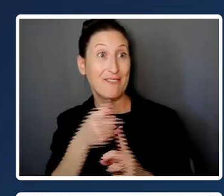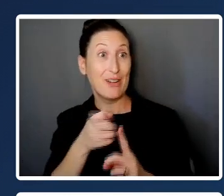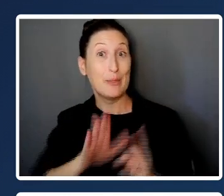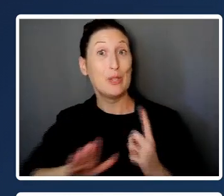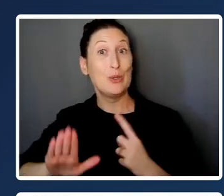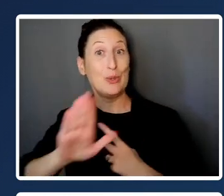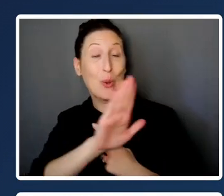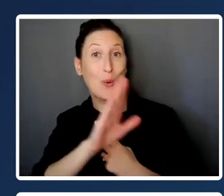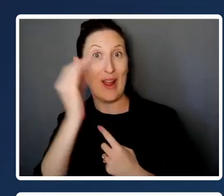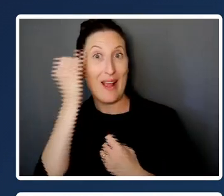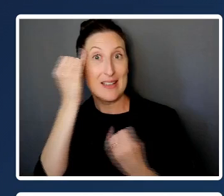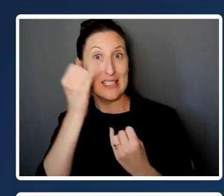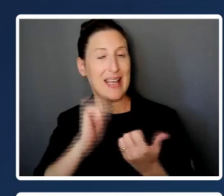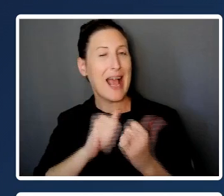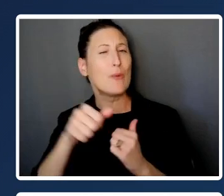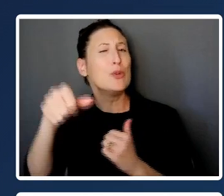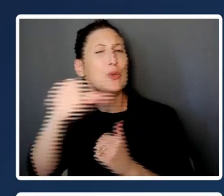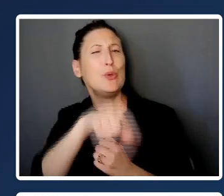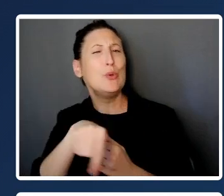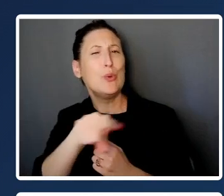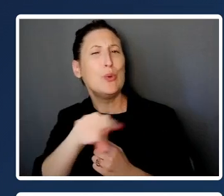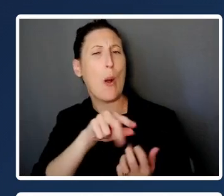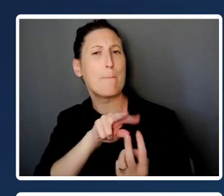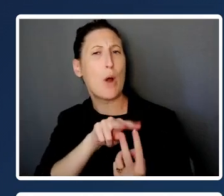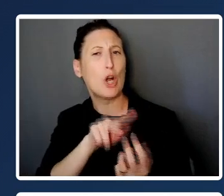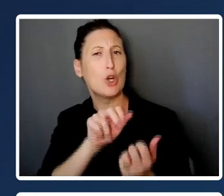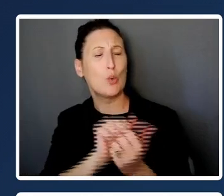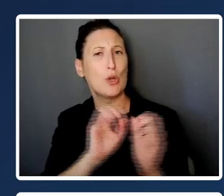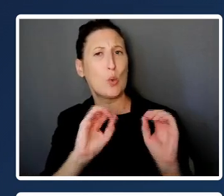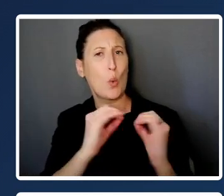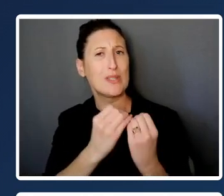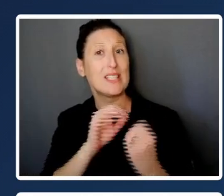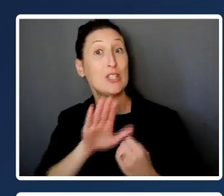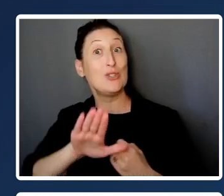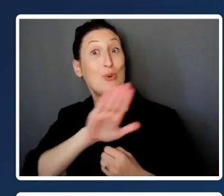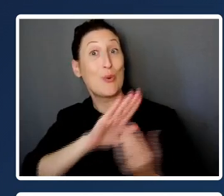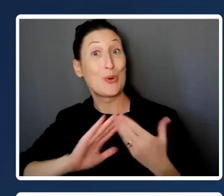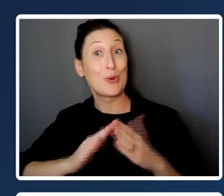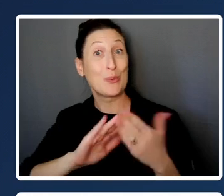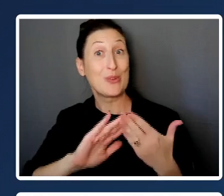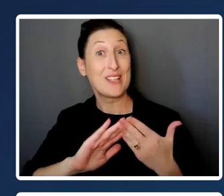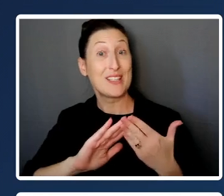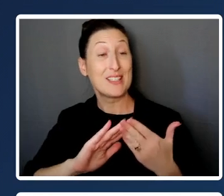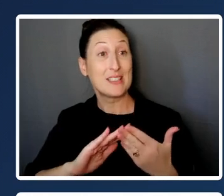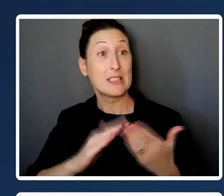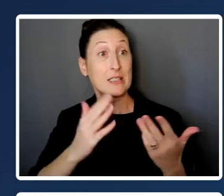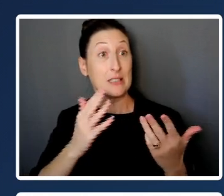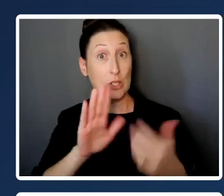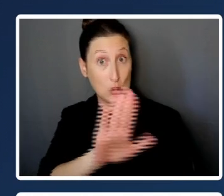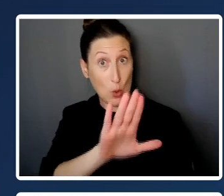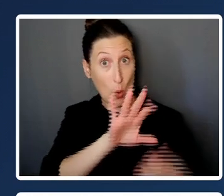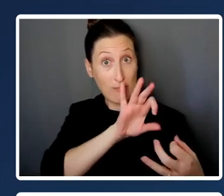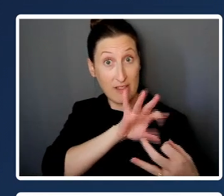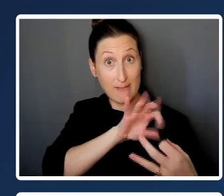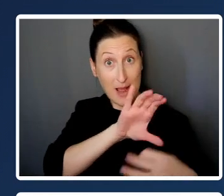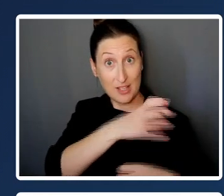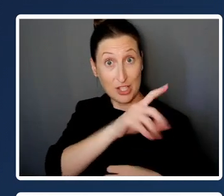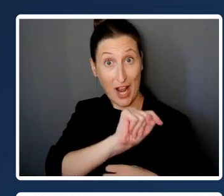your community? And we will now talk about how we did that. So, next slide, please.